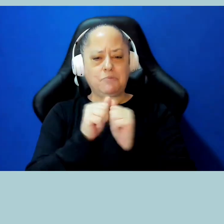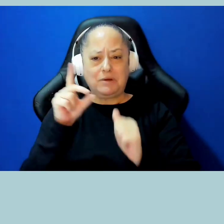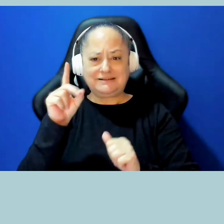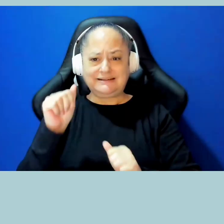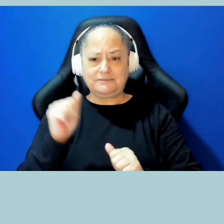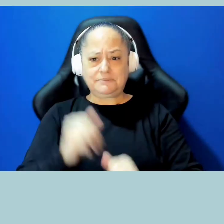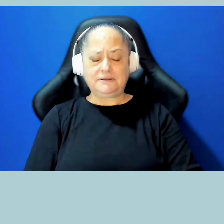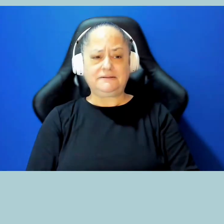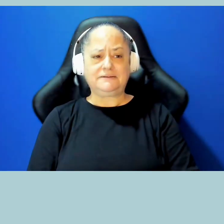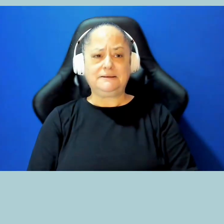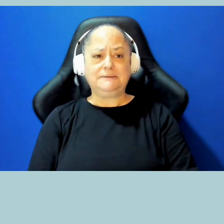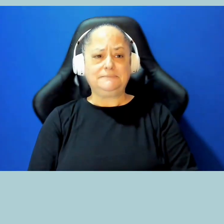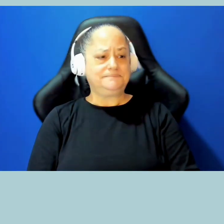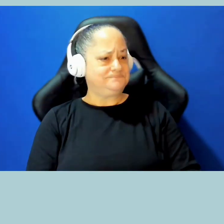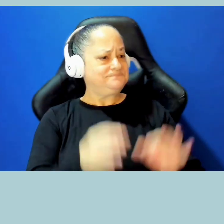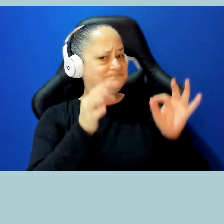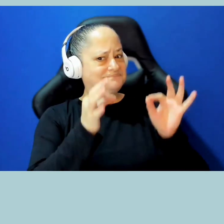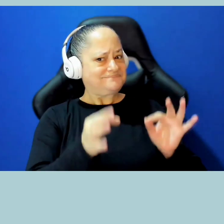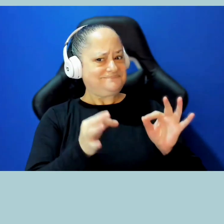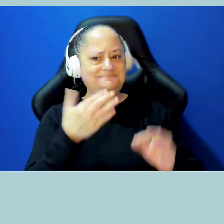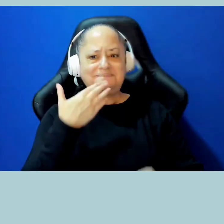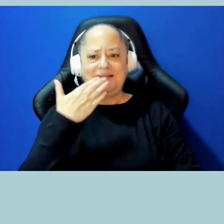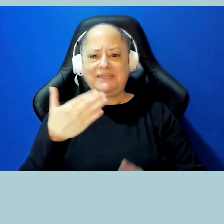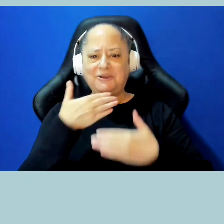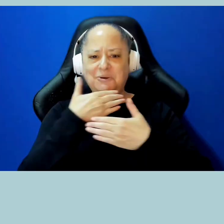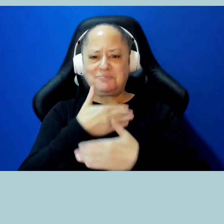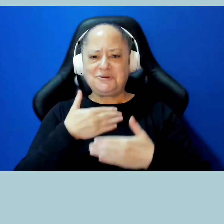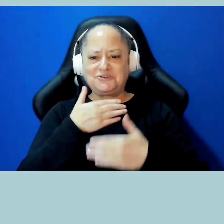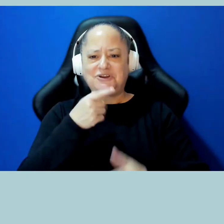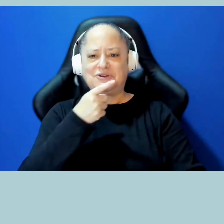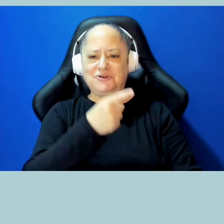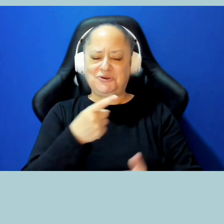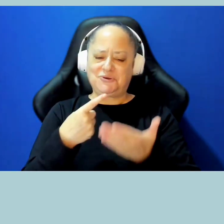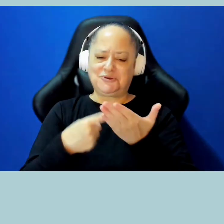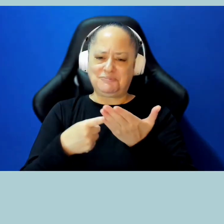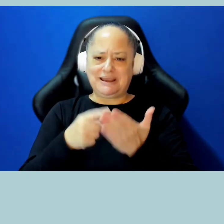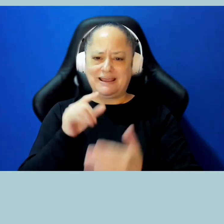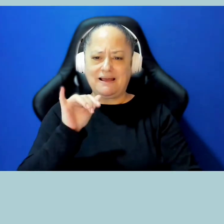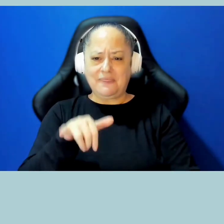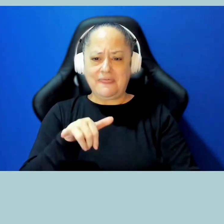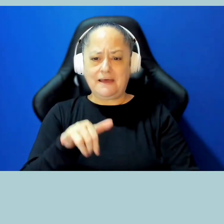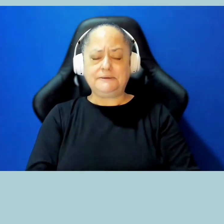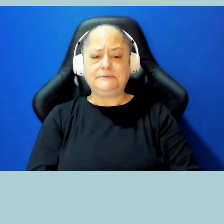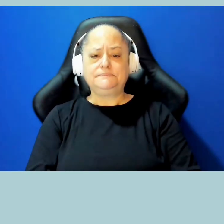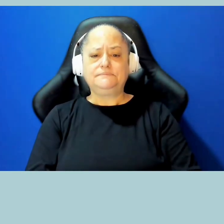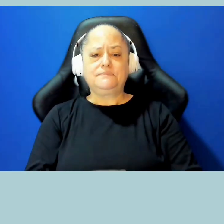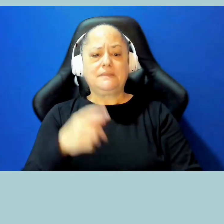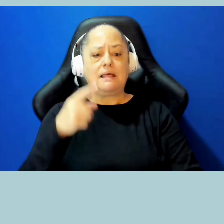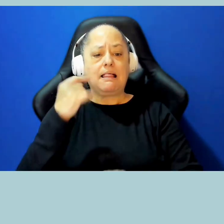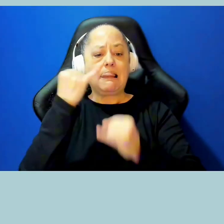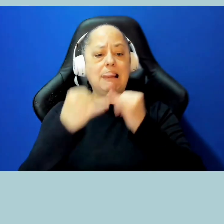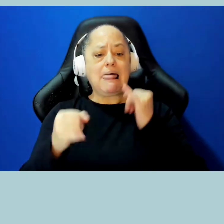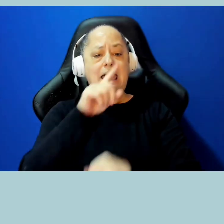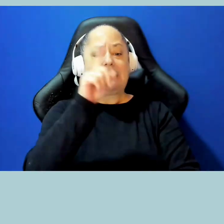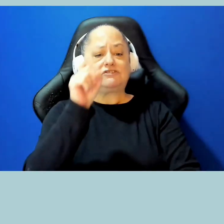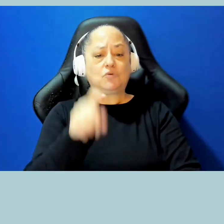Absolutely. Yeah, thank you. I appreciate you speaking on that. And I think for our last question, people really want